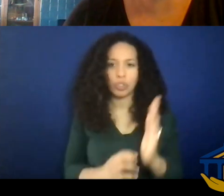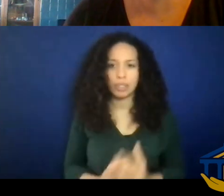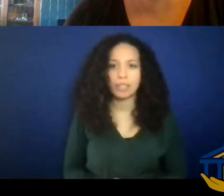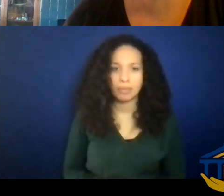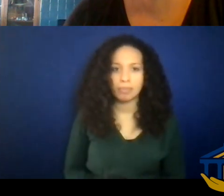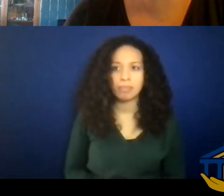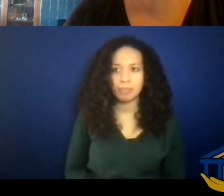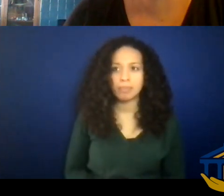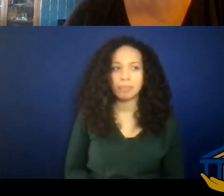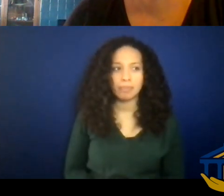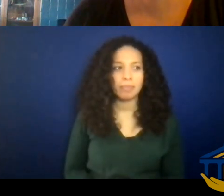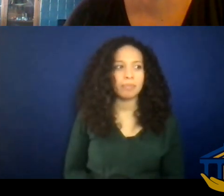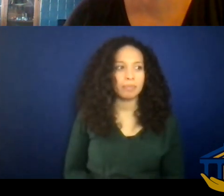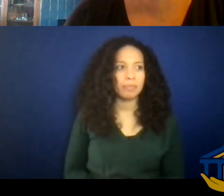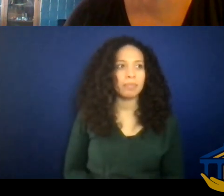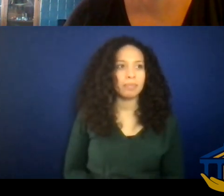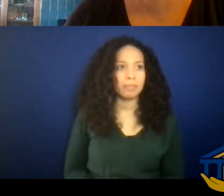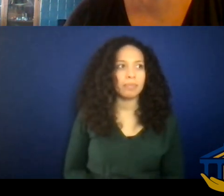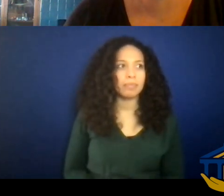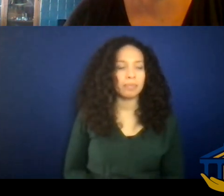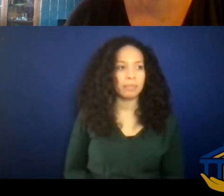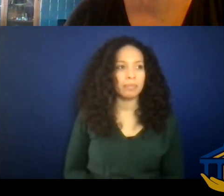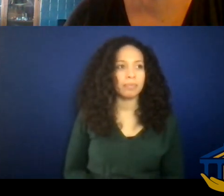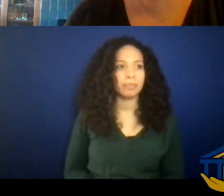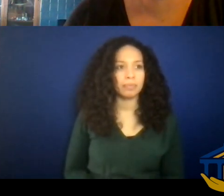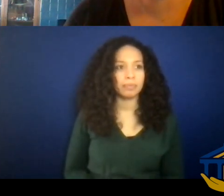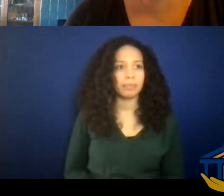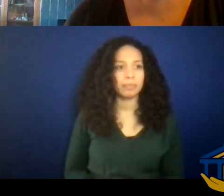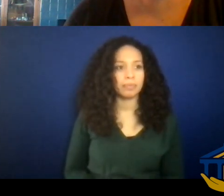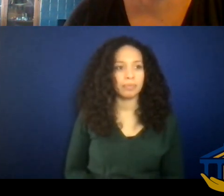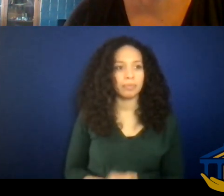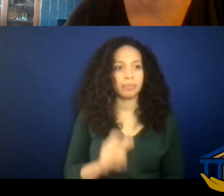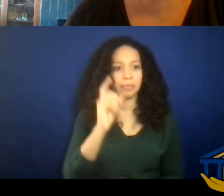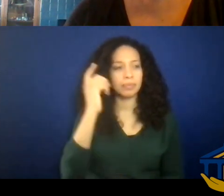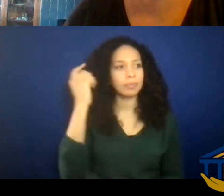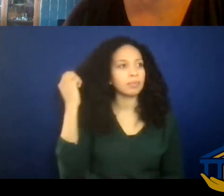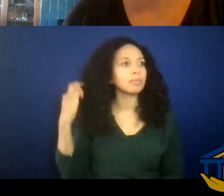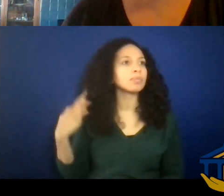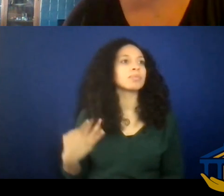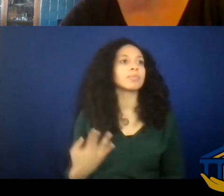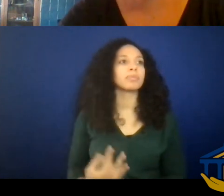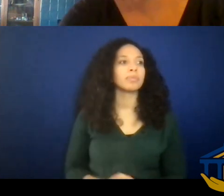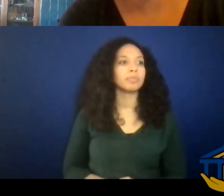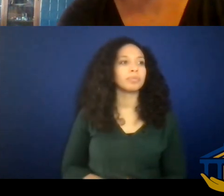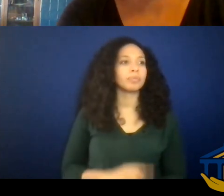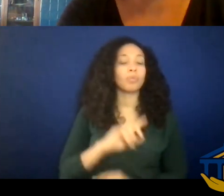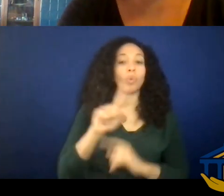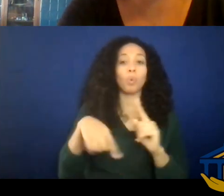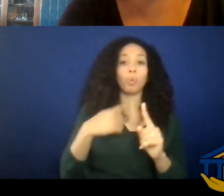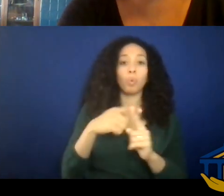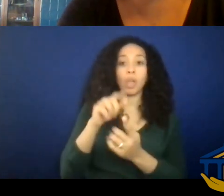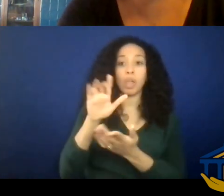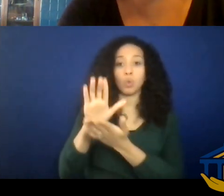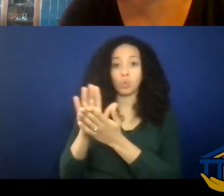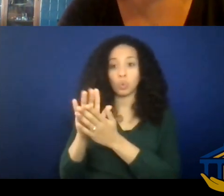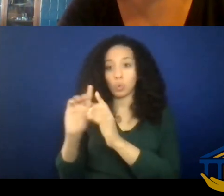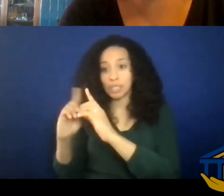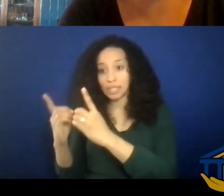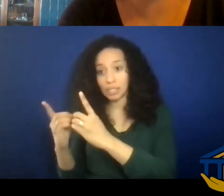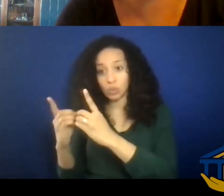Once a school district and, and the parent have developed this IEP,